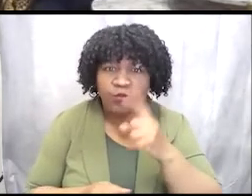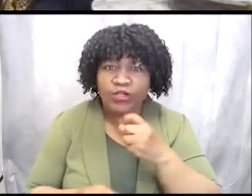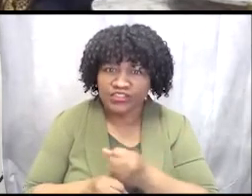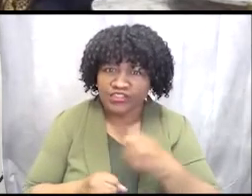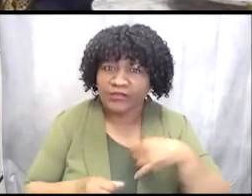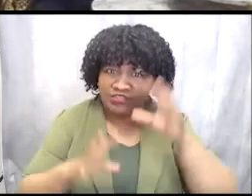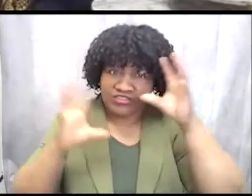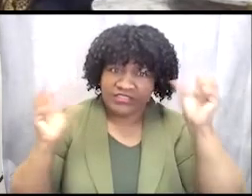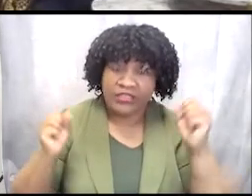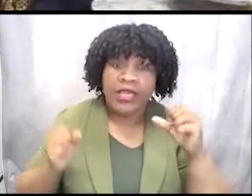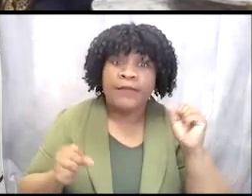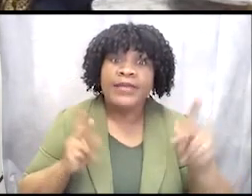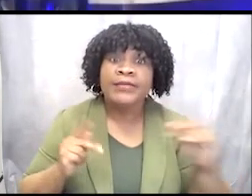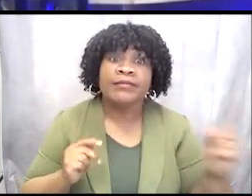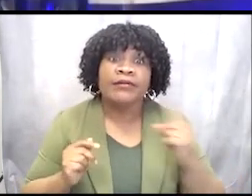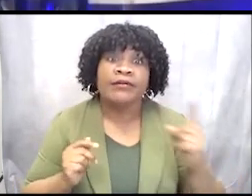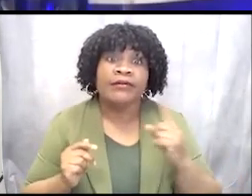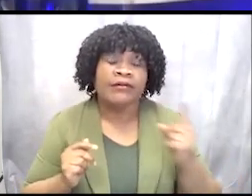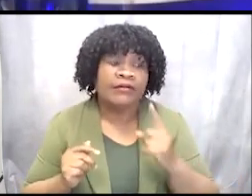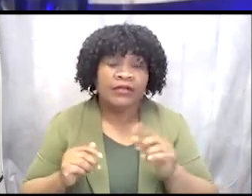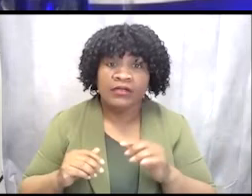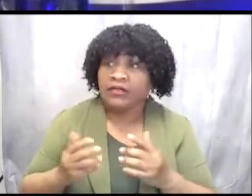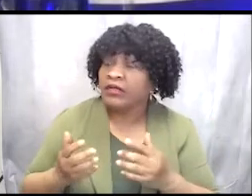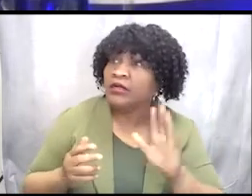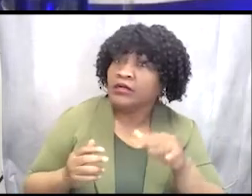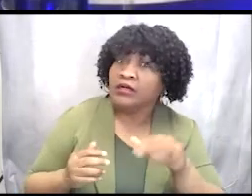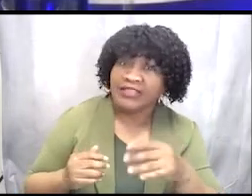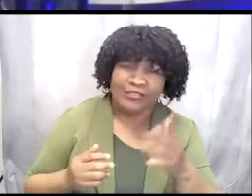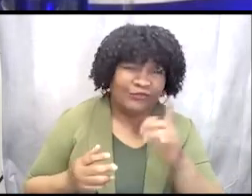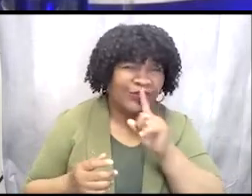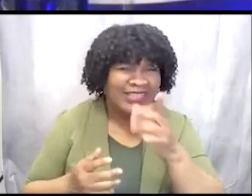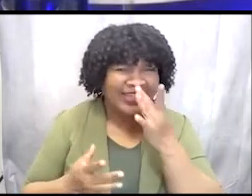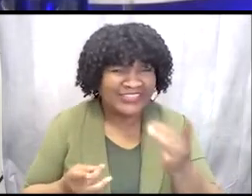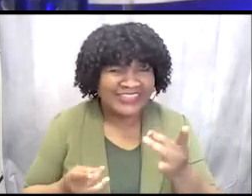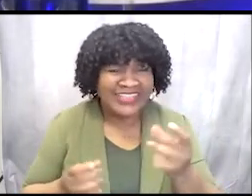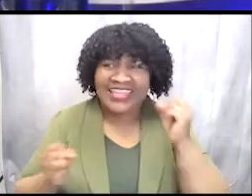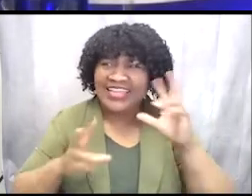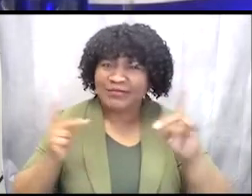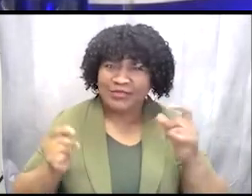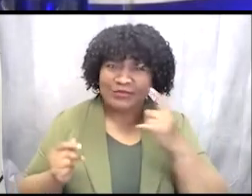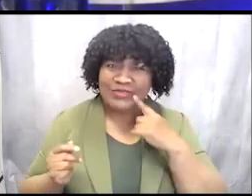And people come to me and they say, well, and it's interesting, lots of people will say,